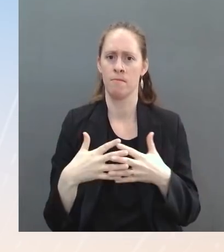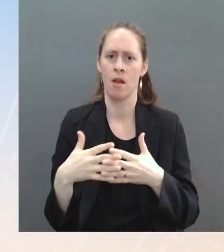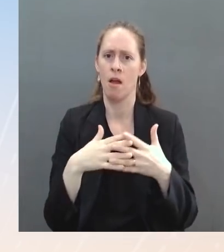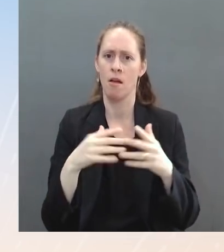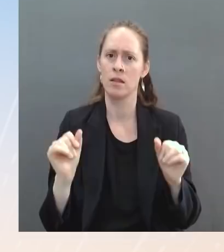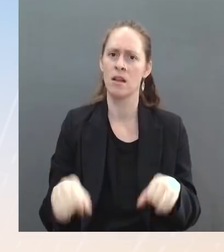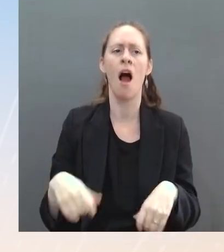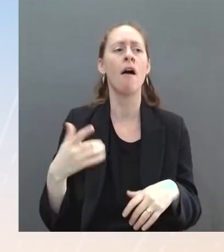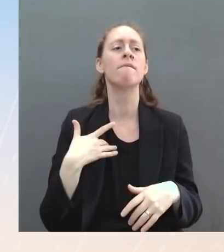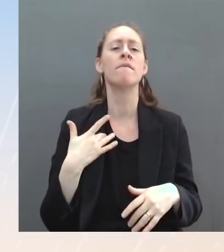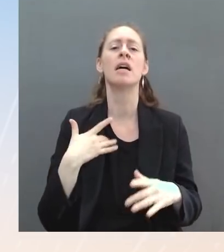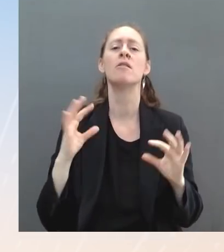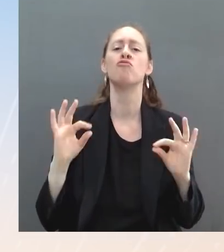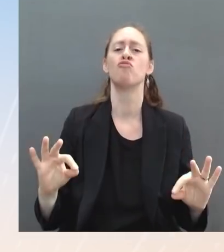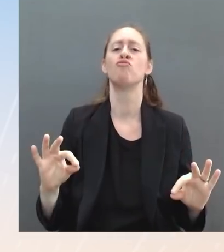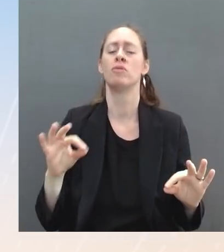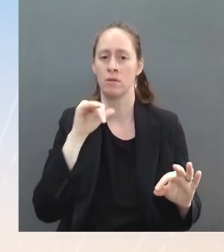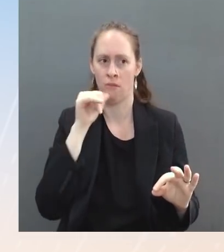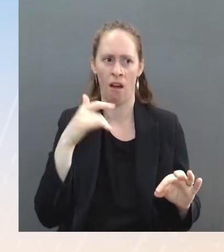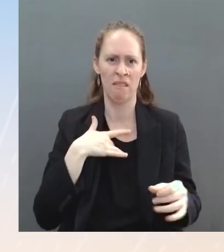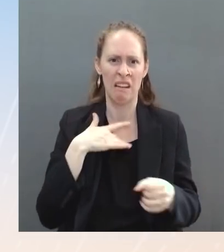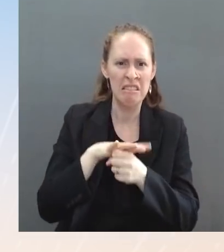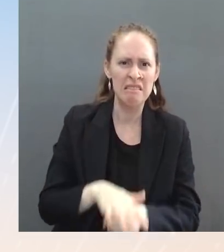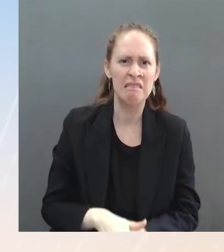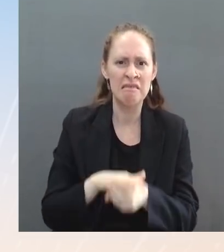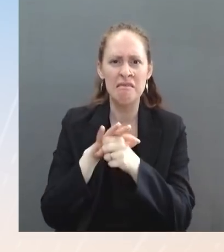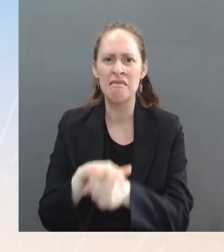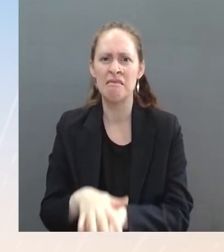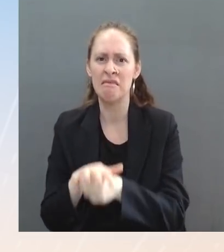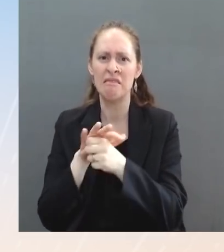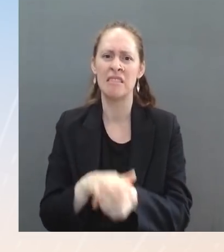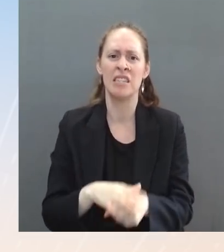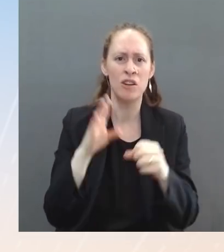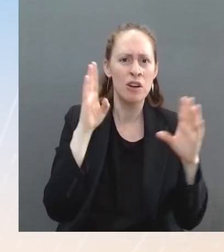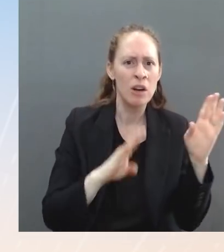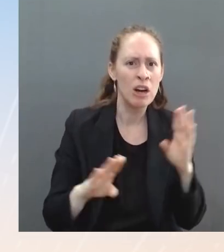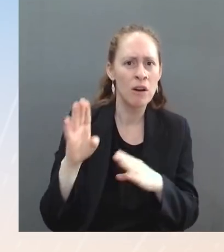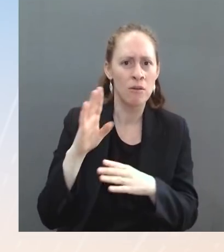And so, that's our -- that's our focus.